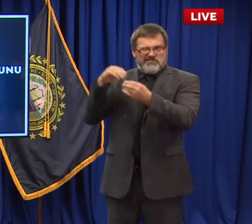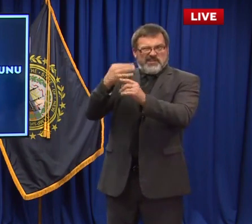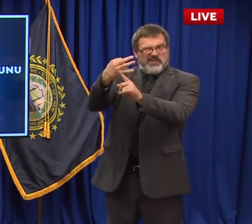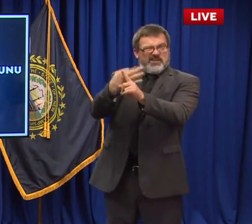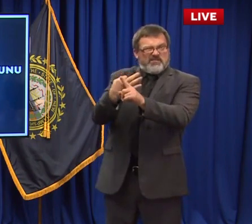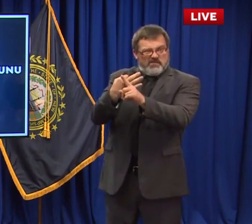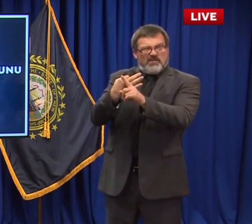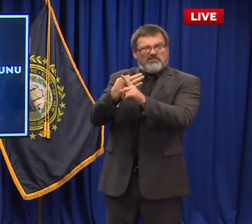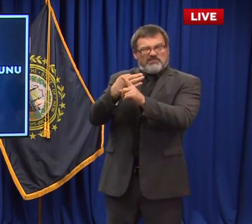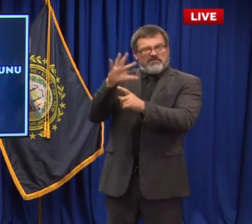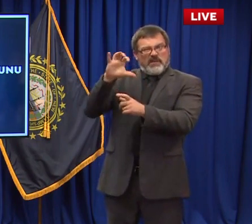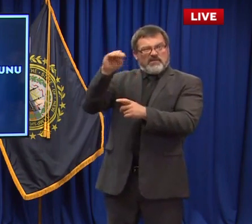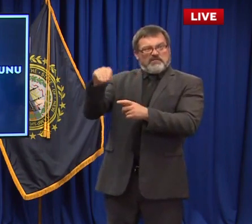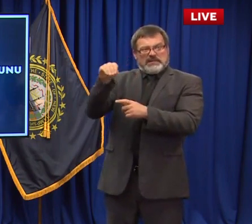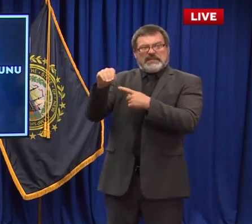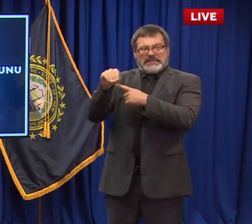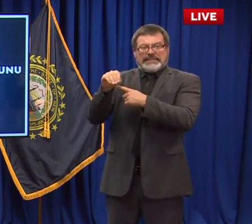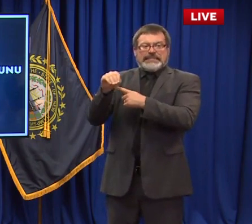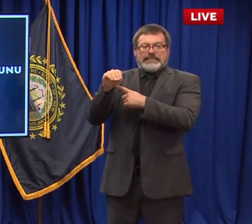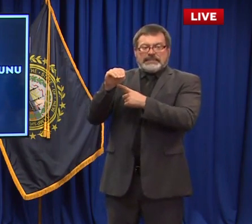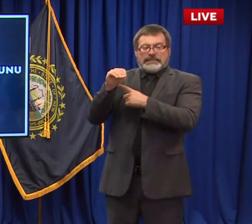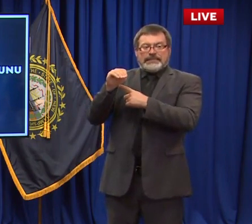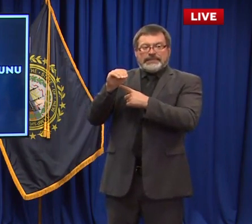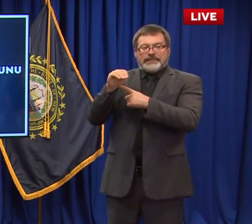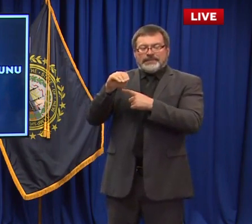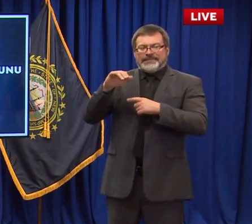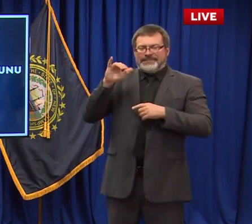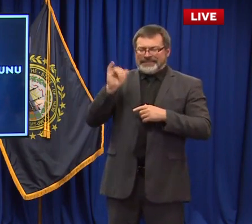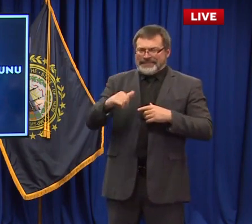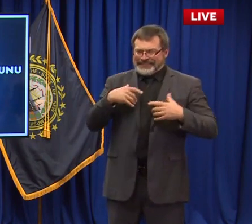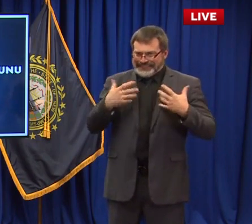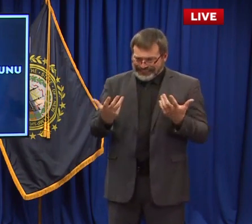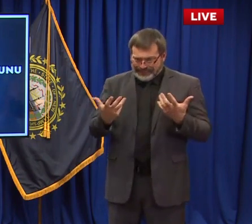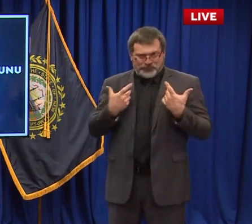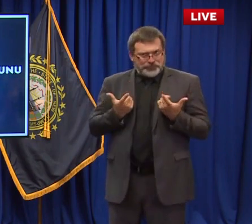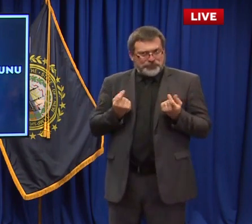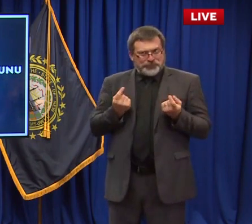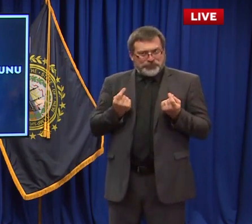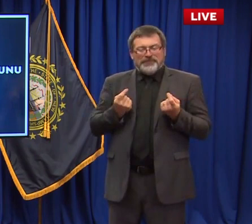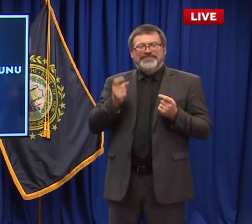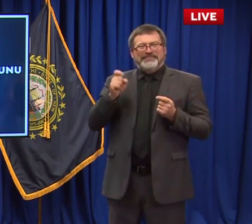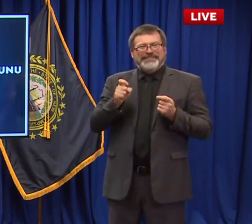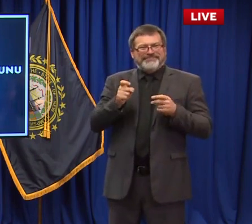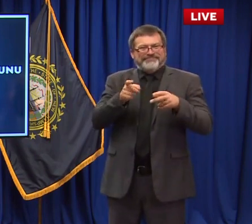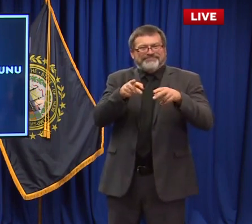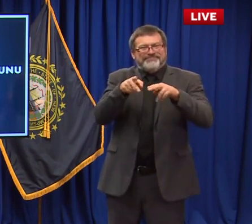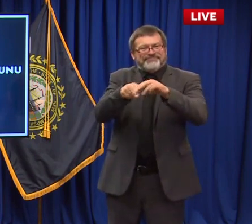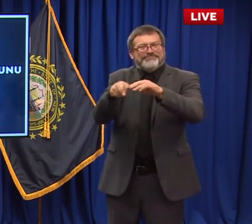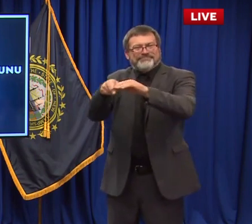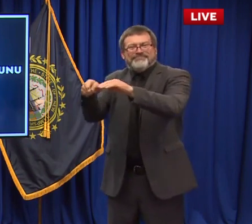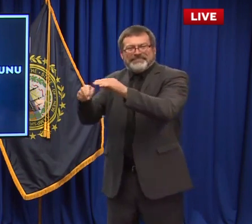HOPEFULLY, THEY WILL LIVE UP TO THEIR PROMISES AND HELP THE STATE REPLENISH. BUT WE KNOW THERE WILL STILL BE TOUGH DECISIONS TO MAKE.